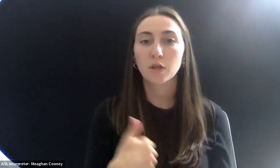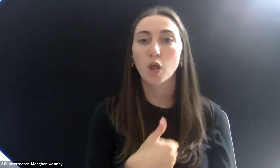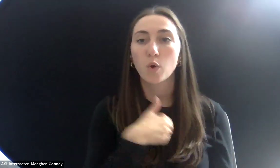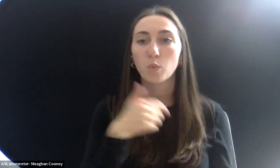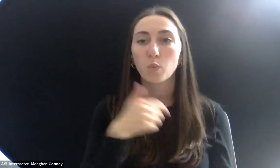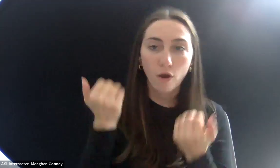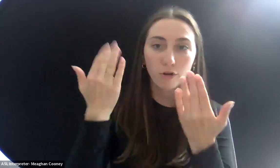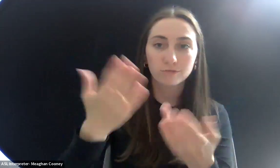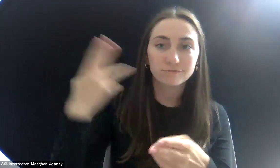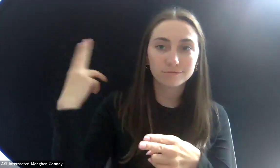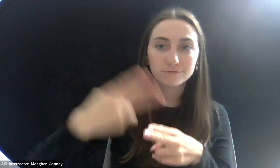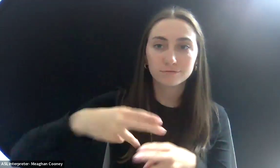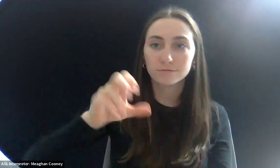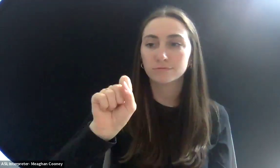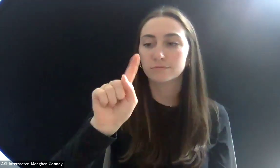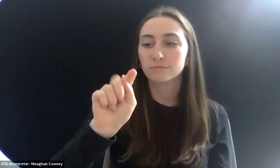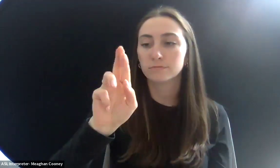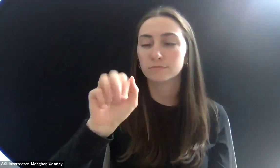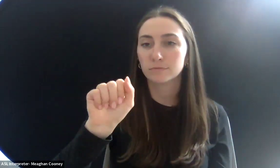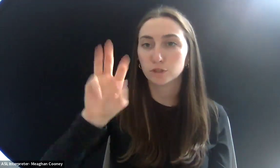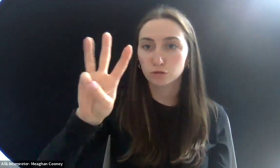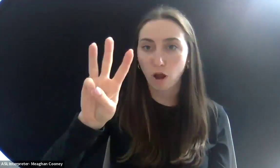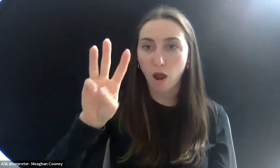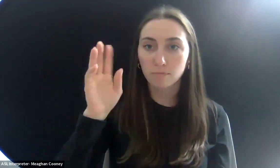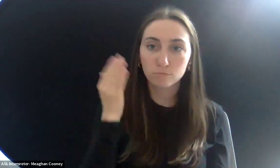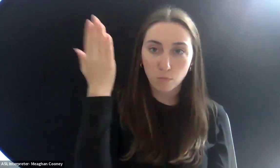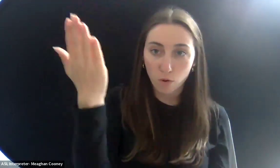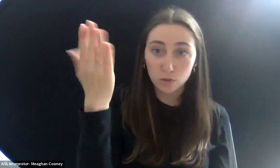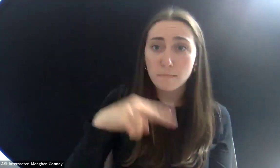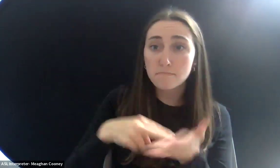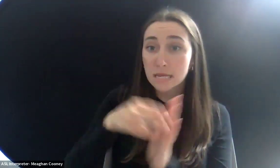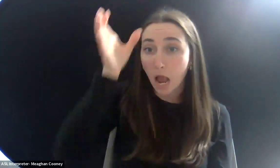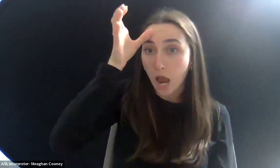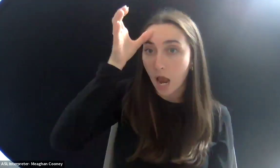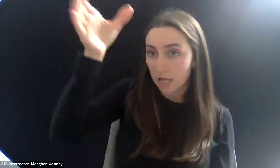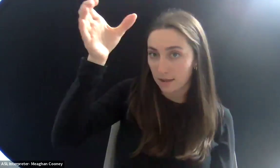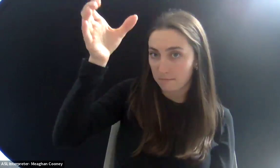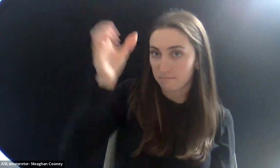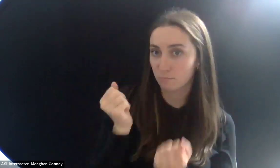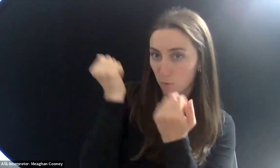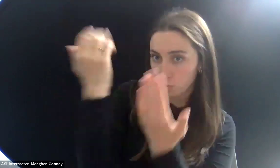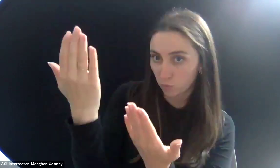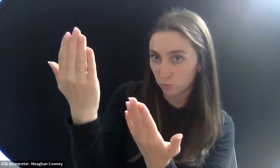proposal, which means that this is a conceptual proposal that's being presented today.